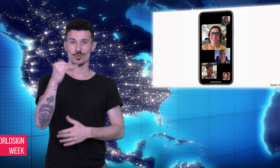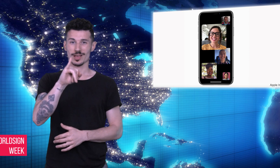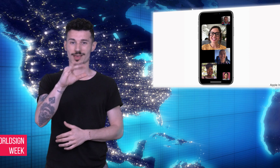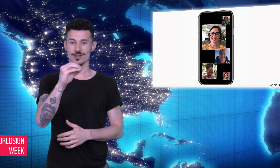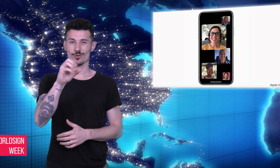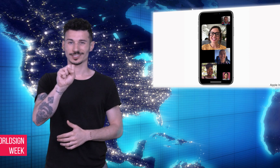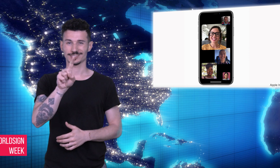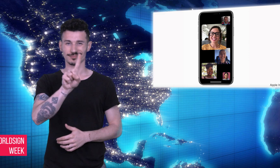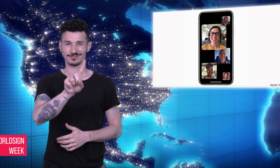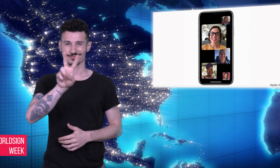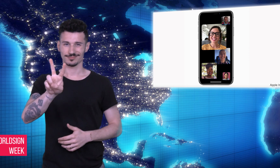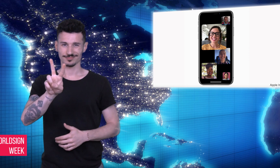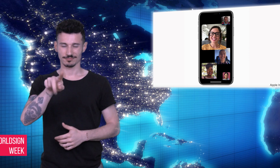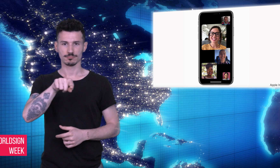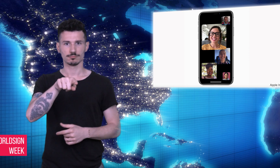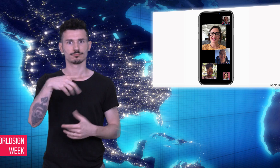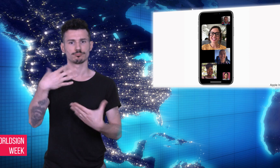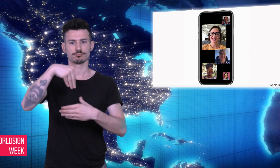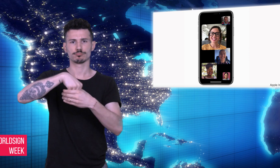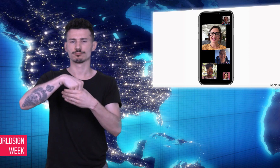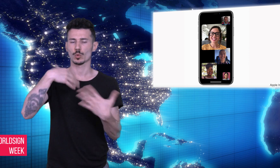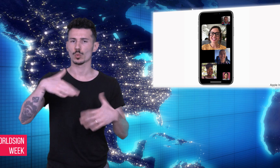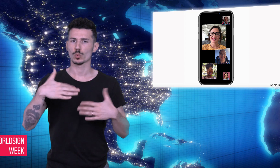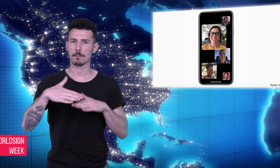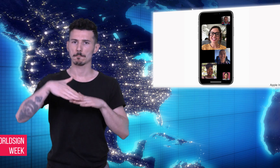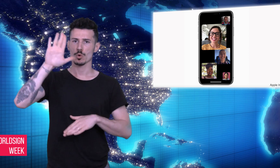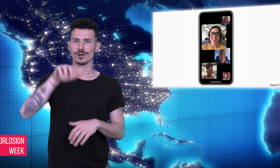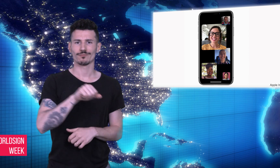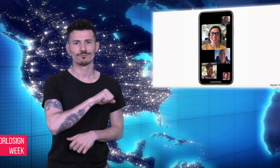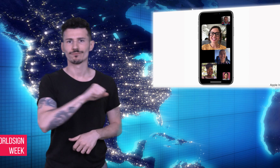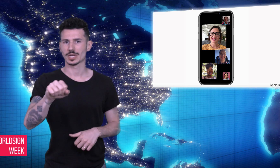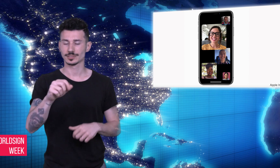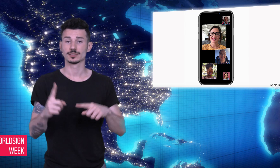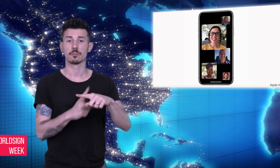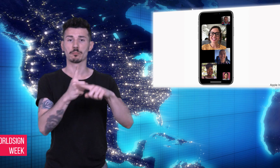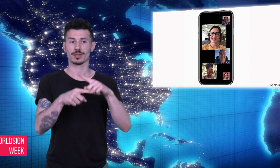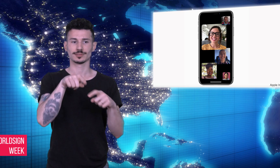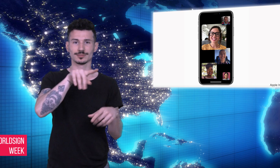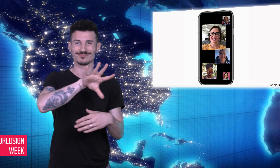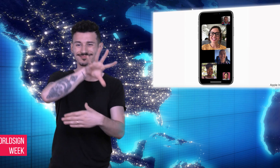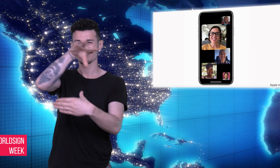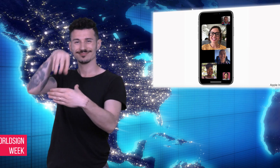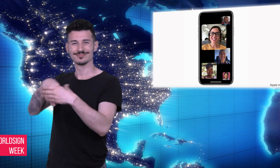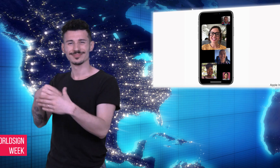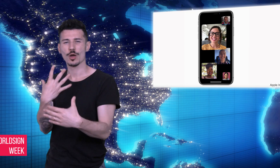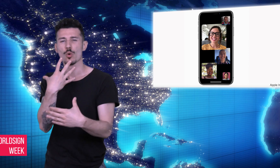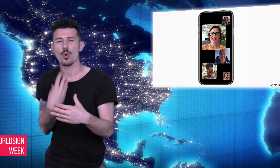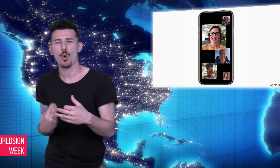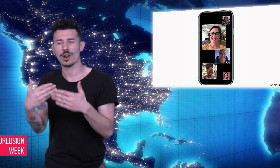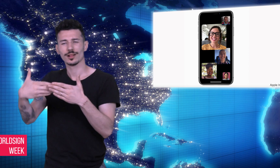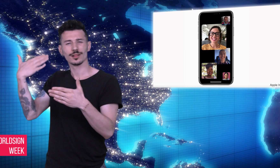version is faster and boosts older iPhones by as much as 40% to 70%